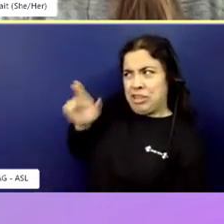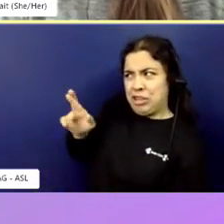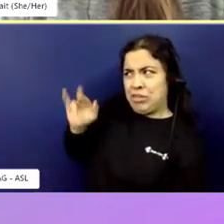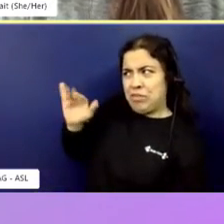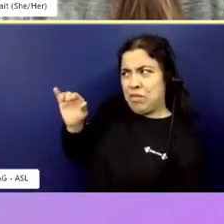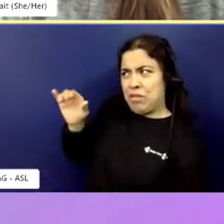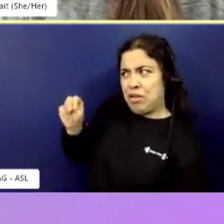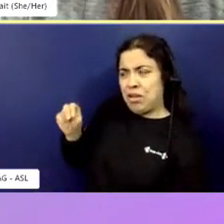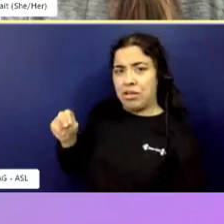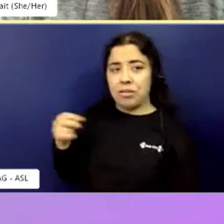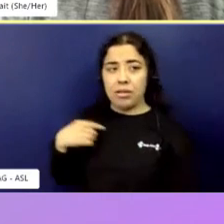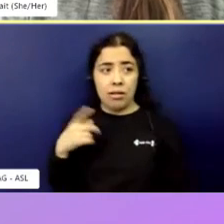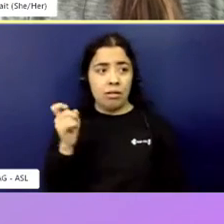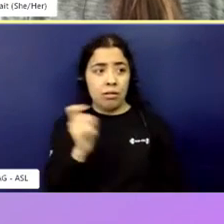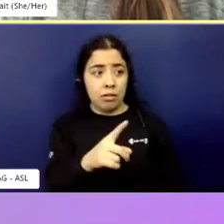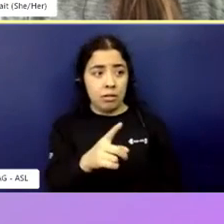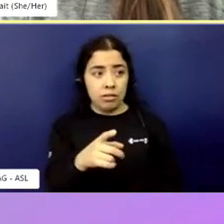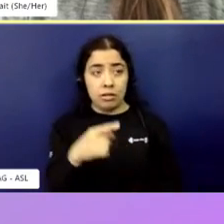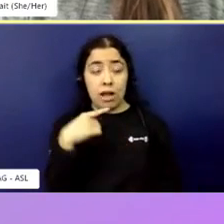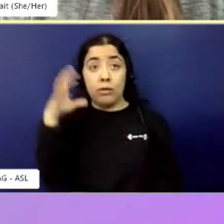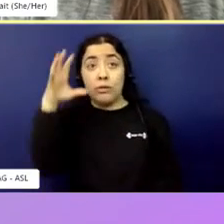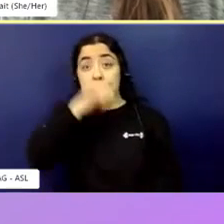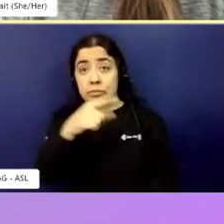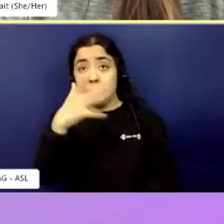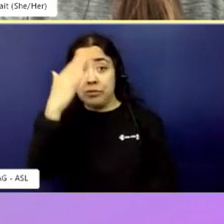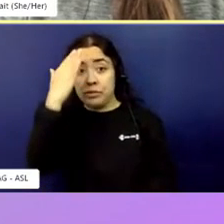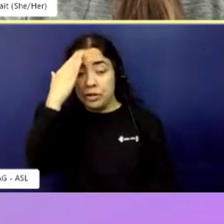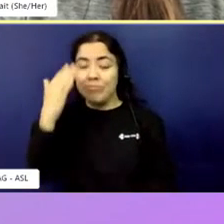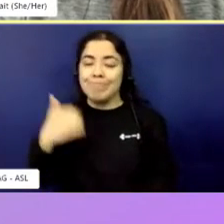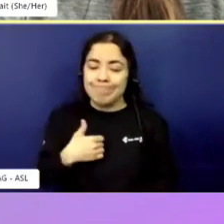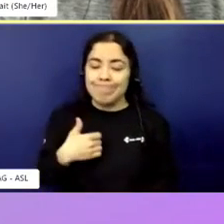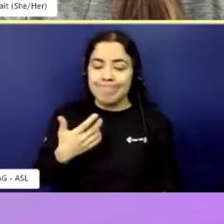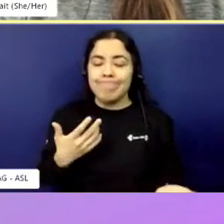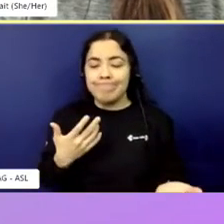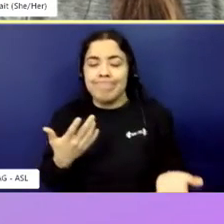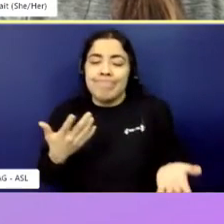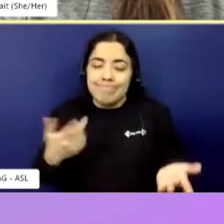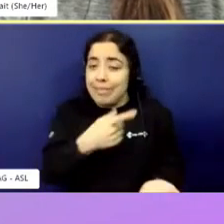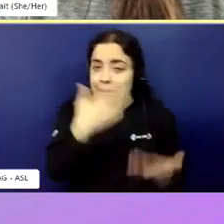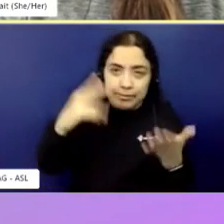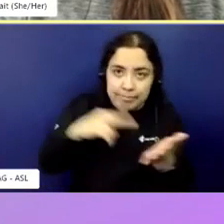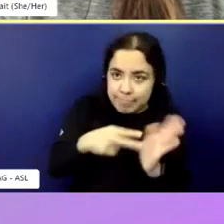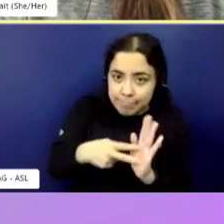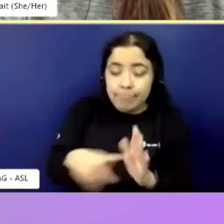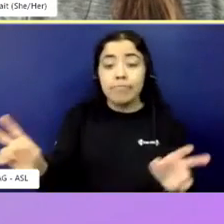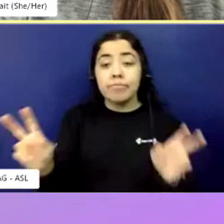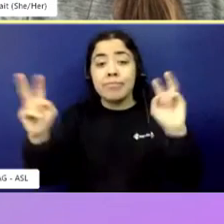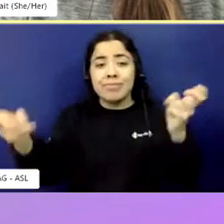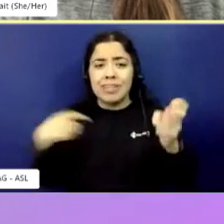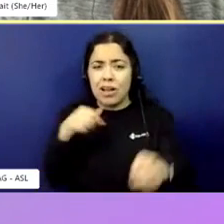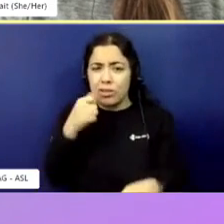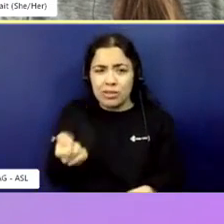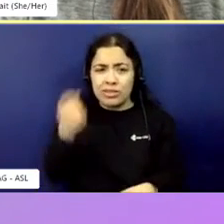said what is a gear icon? Even with the question I pose, I thought folks would understand what a gear icon